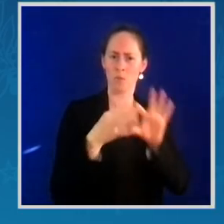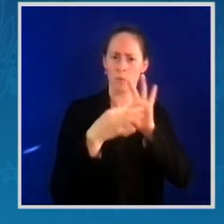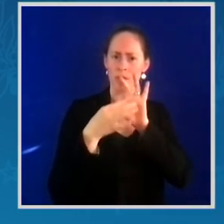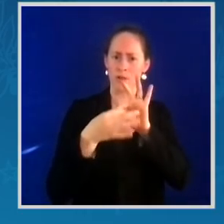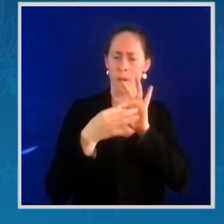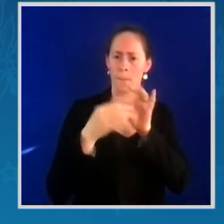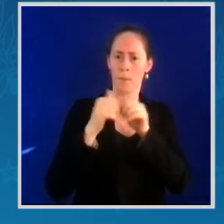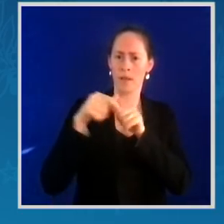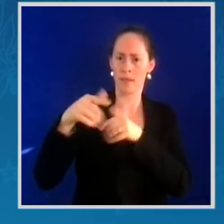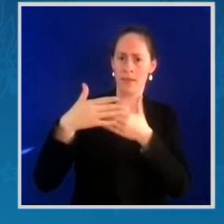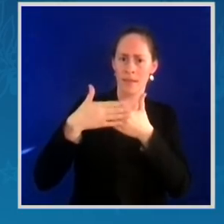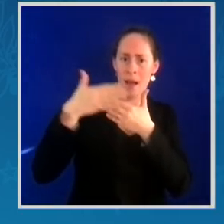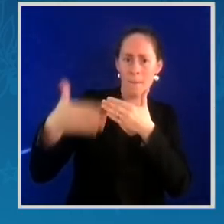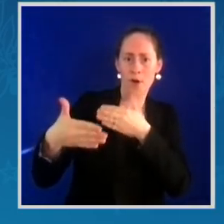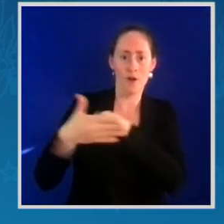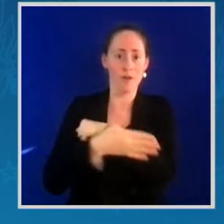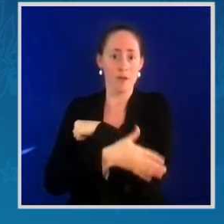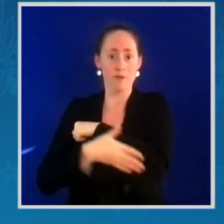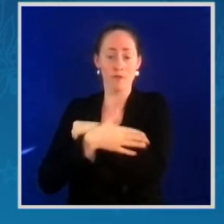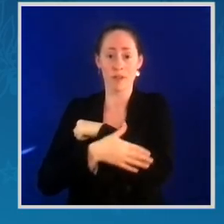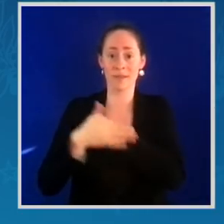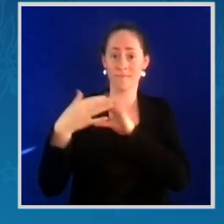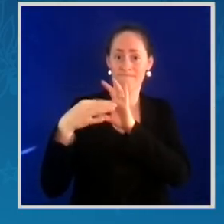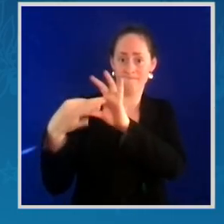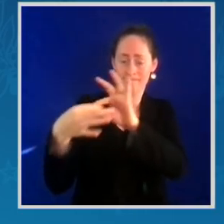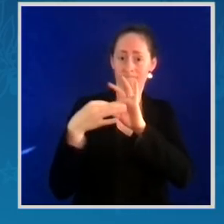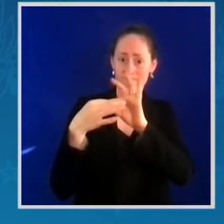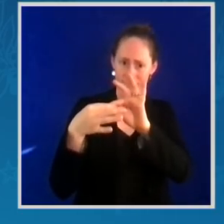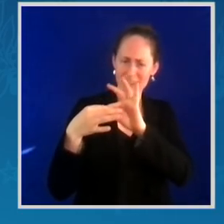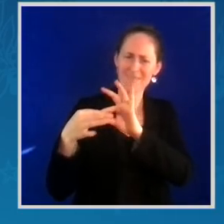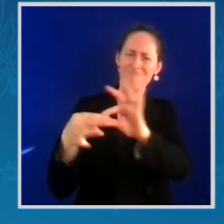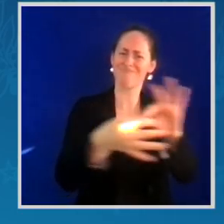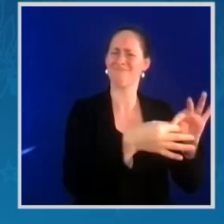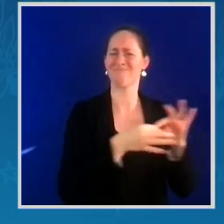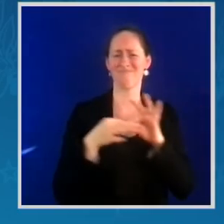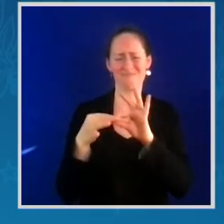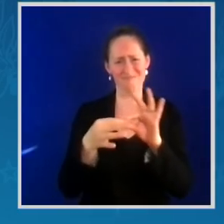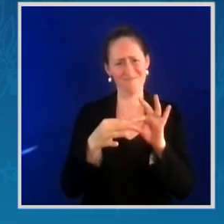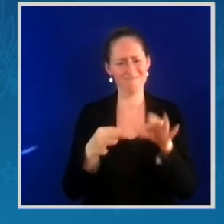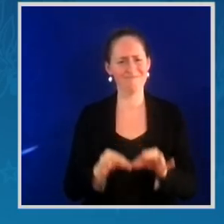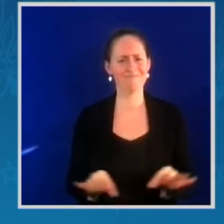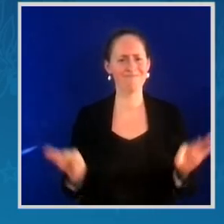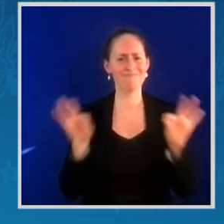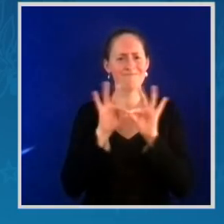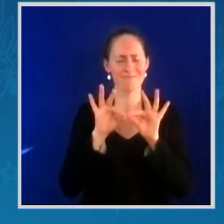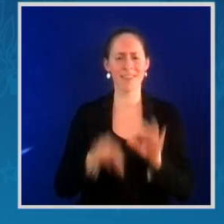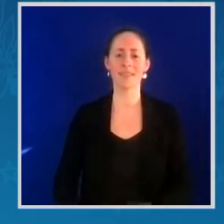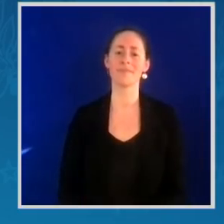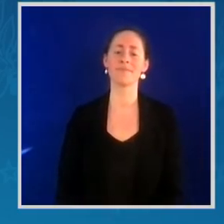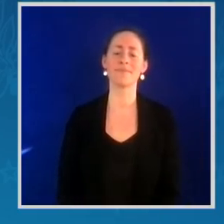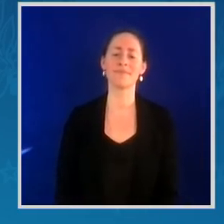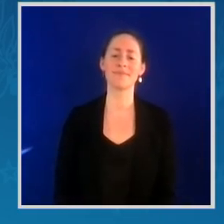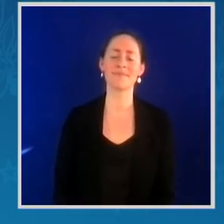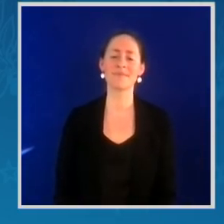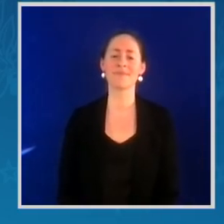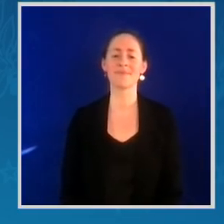The President and I feel very strongly that what happens abroad matters to the people of the United States.